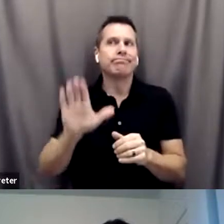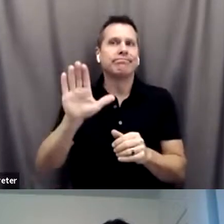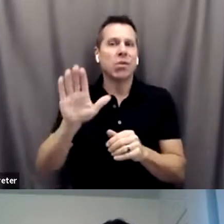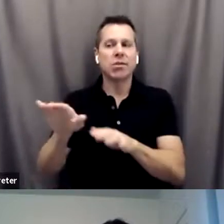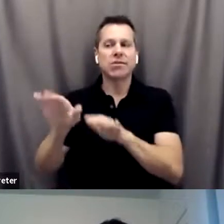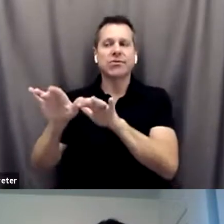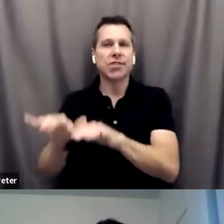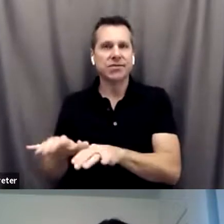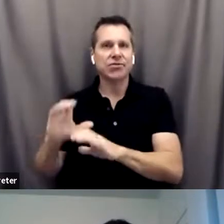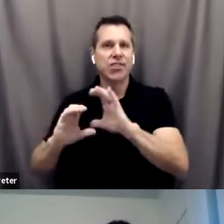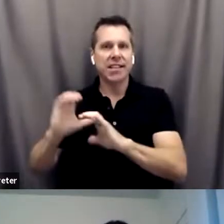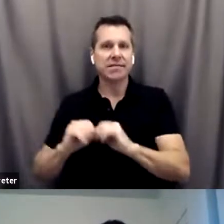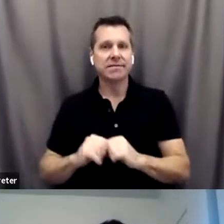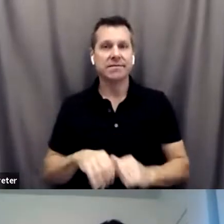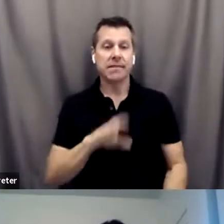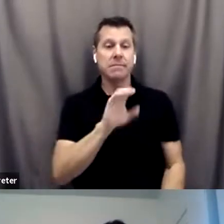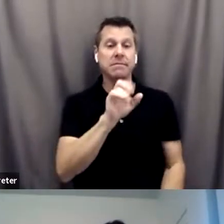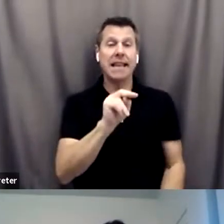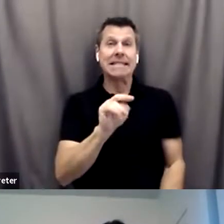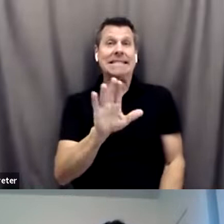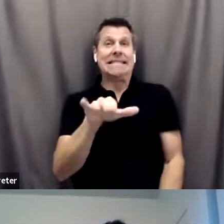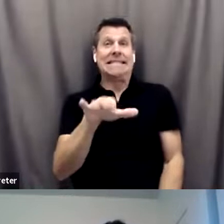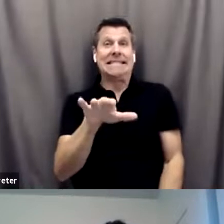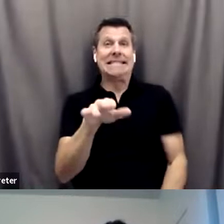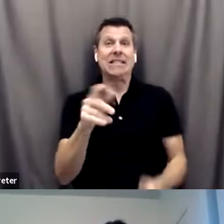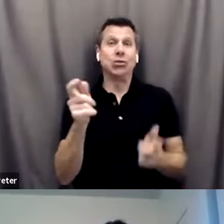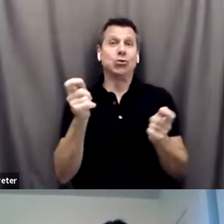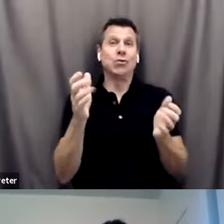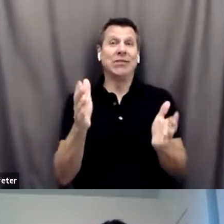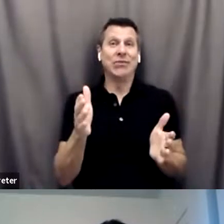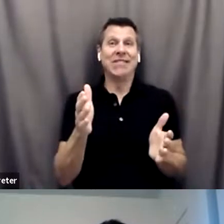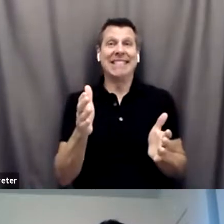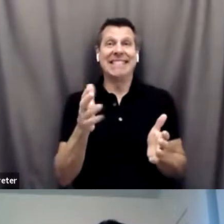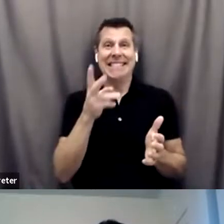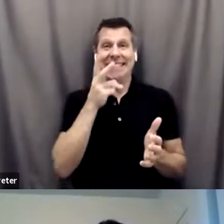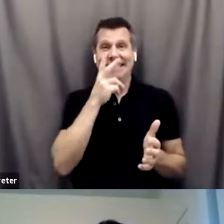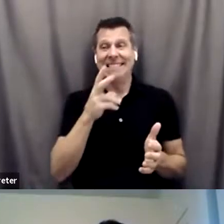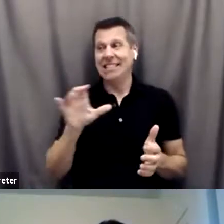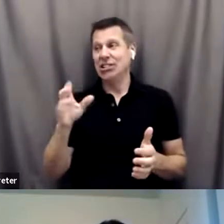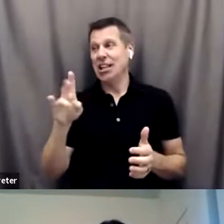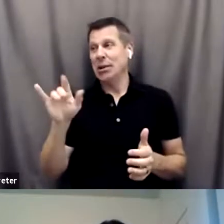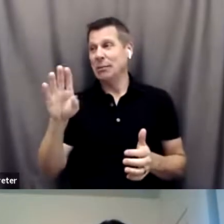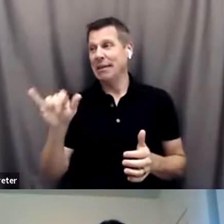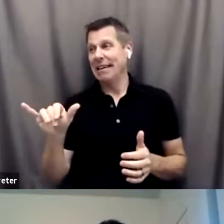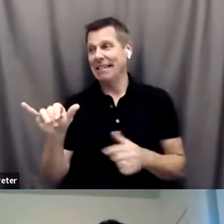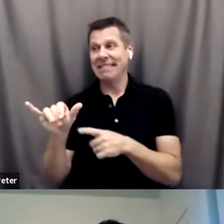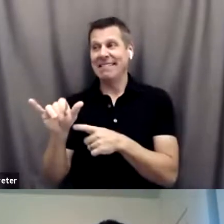if I can make a really quick plug, as the director, and I see Charlemagne is also on here. So shallow, me is overseeing the new